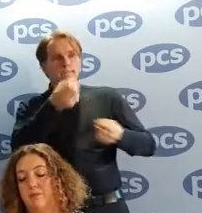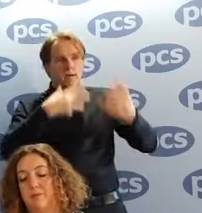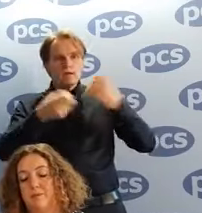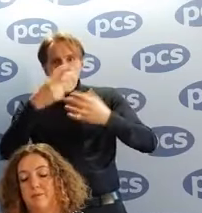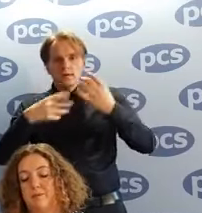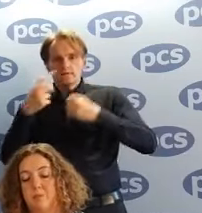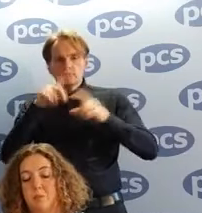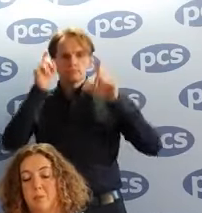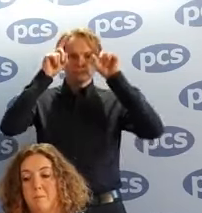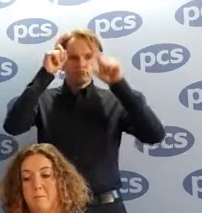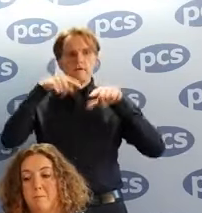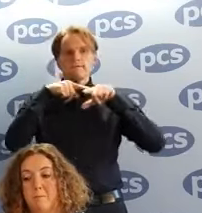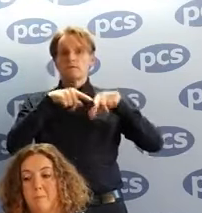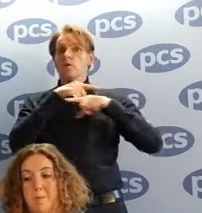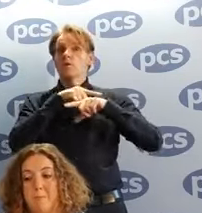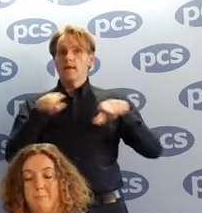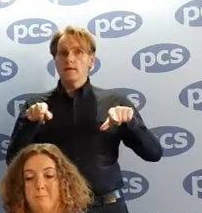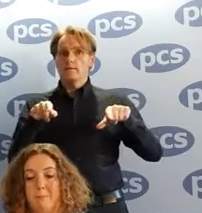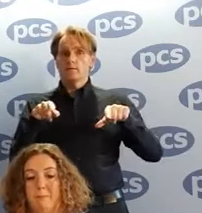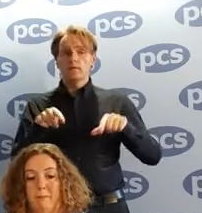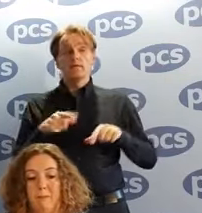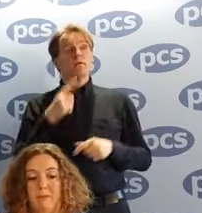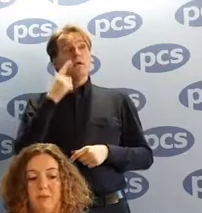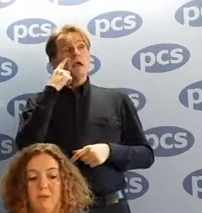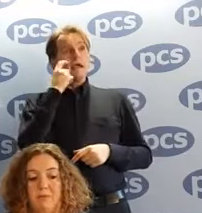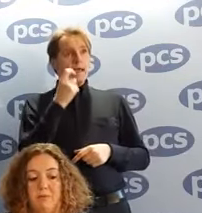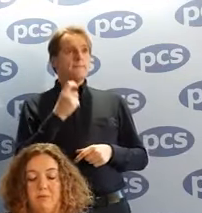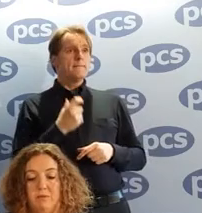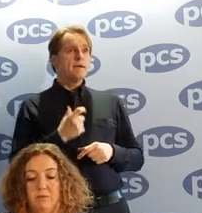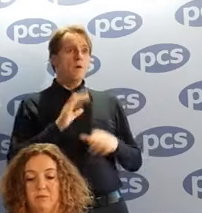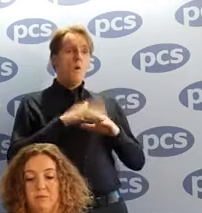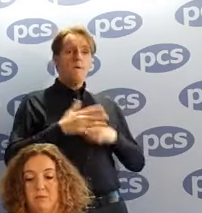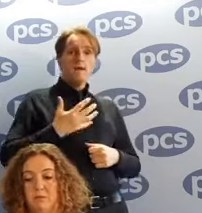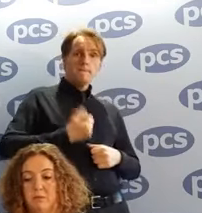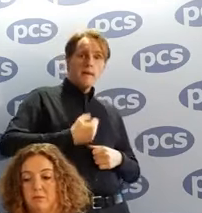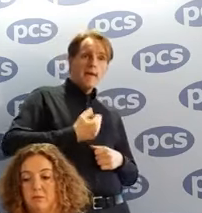and they can be as I say issues about conditions of service or big national